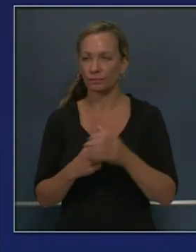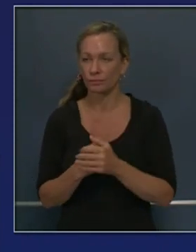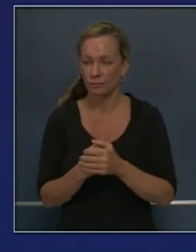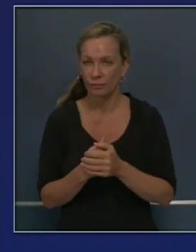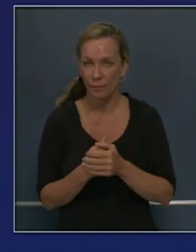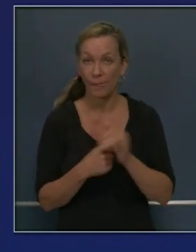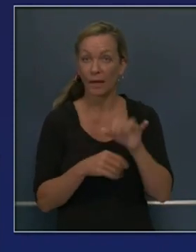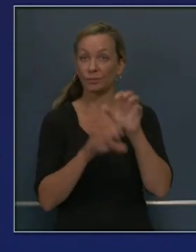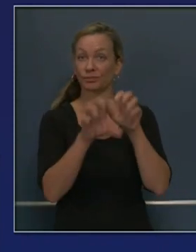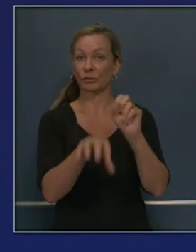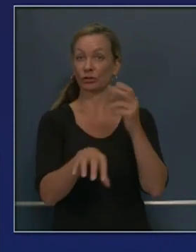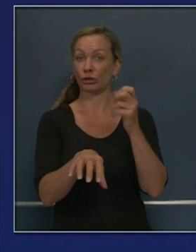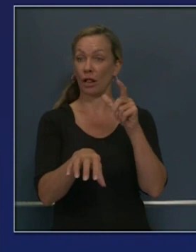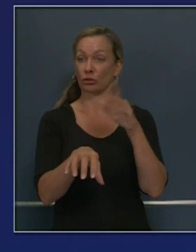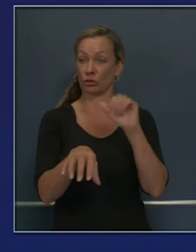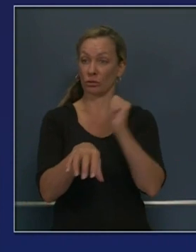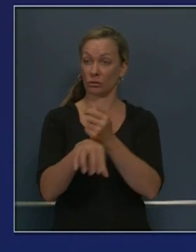WE NOW HAVE HEALTH SCREENING